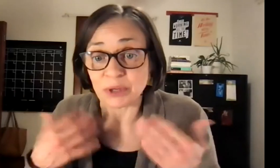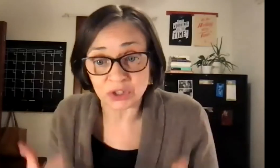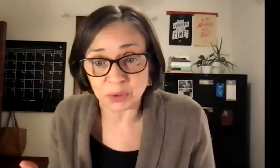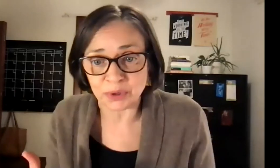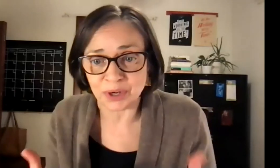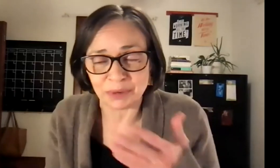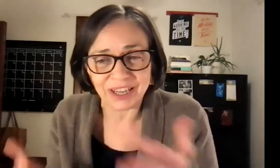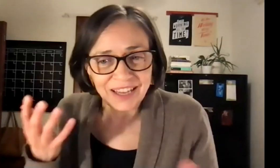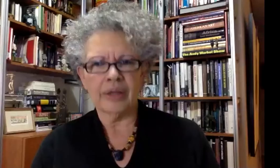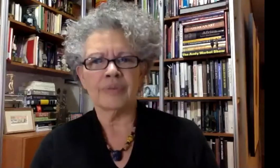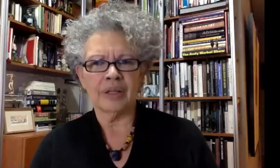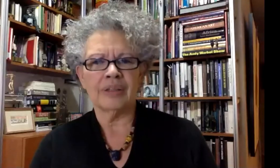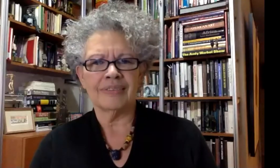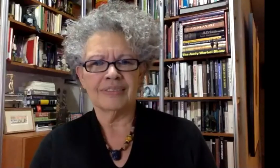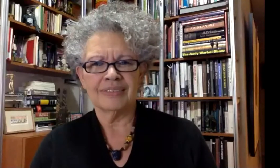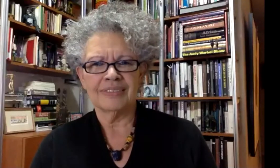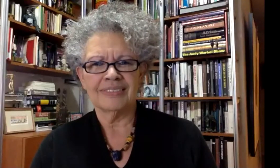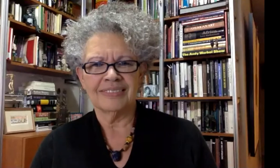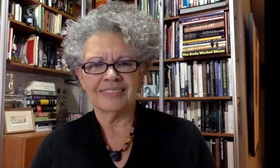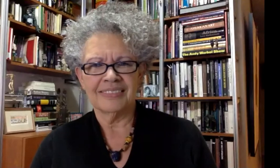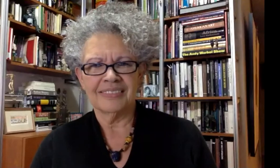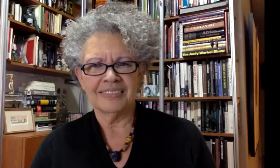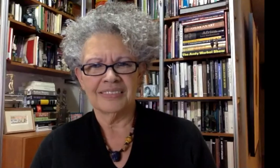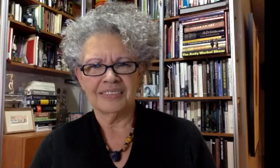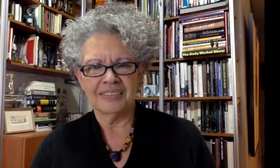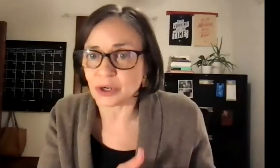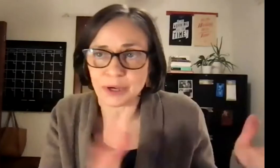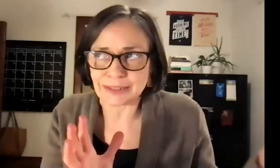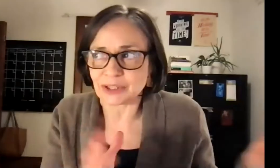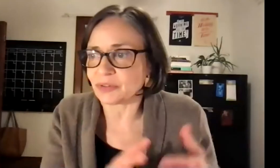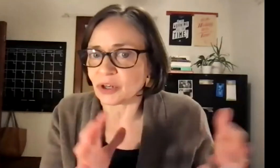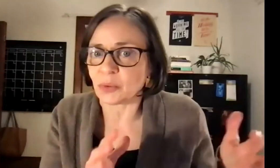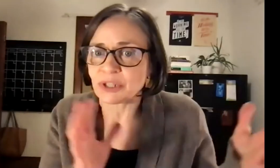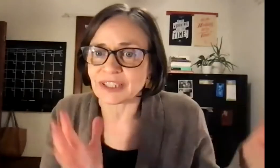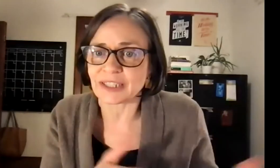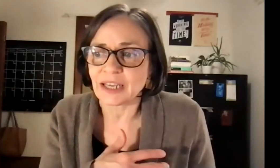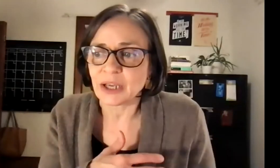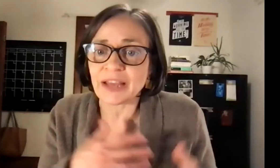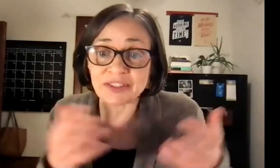talk about it in media But still ain't brought us justice We opened up the